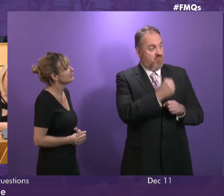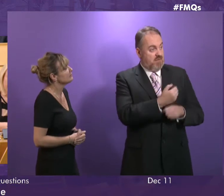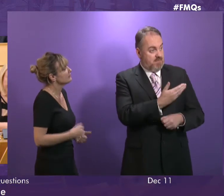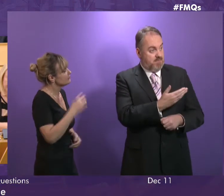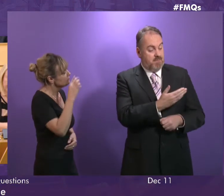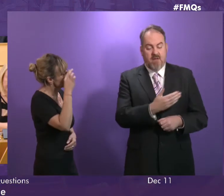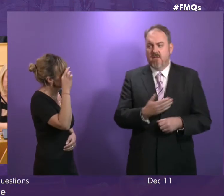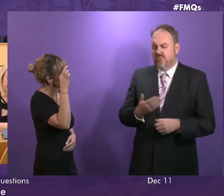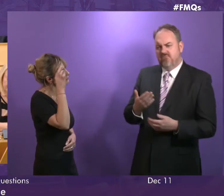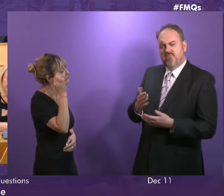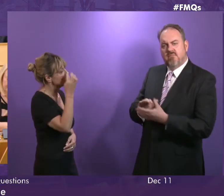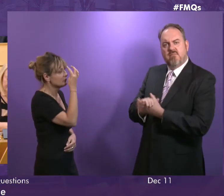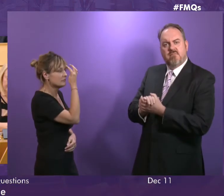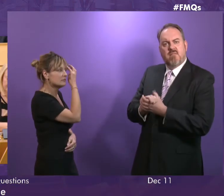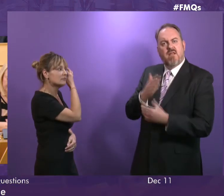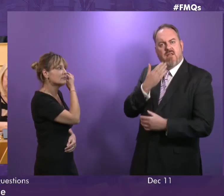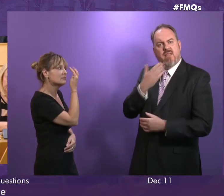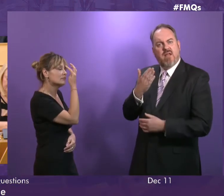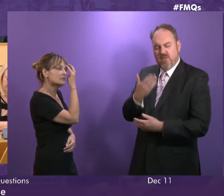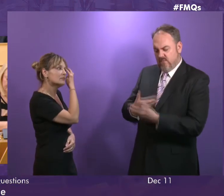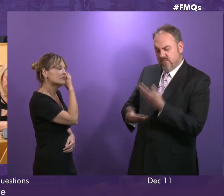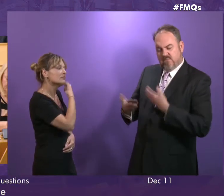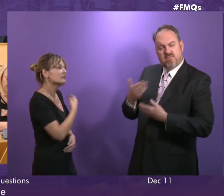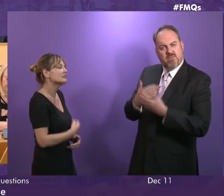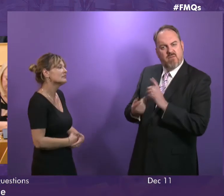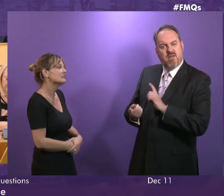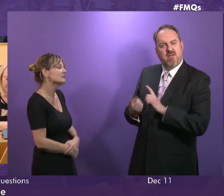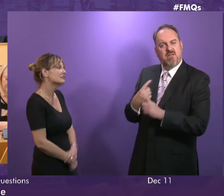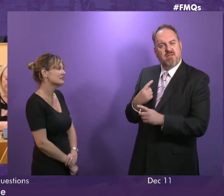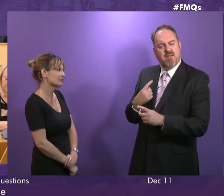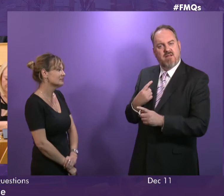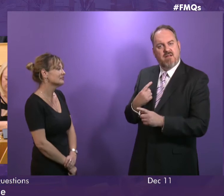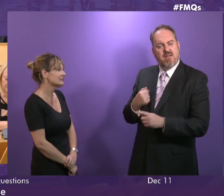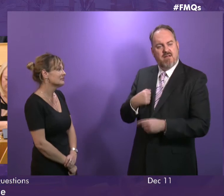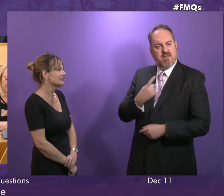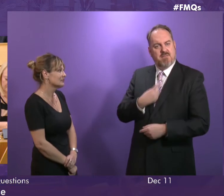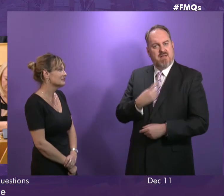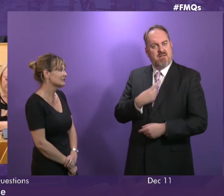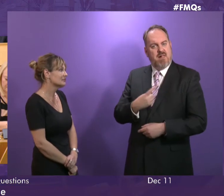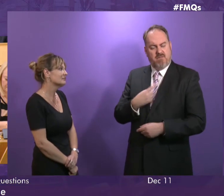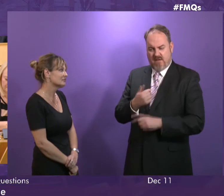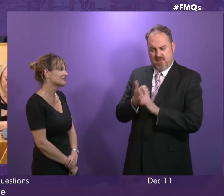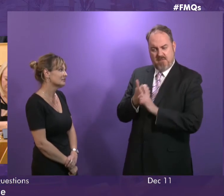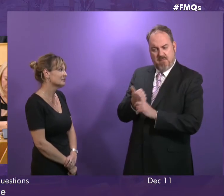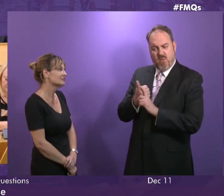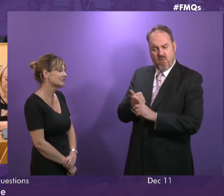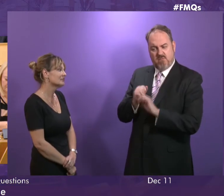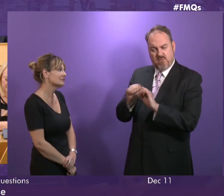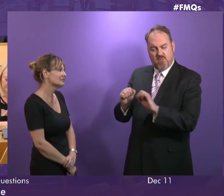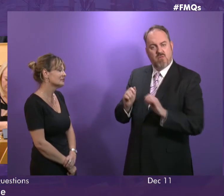I associate myself with some of the First Minister’s words. She will be aware of the